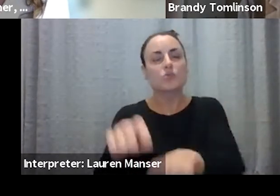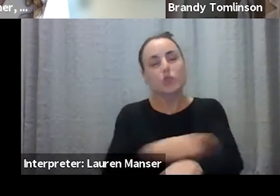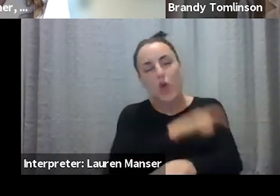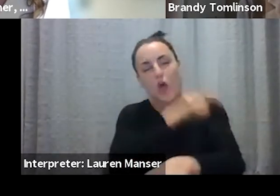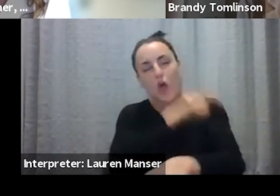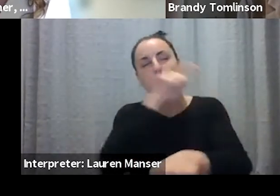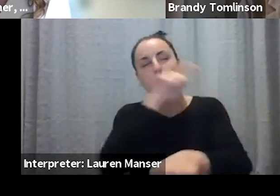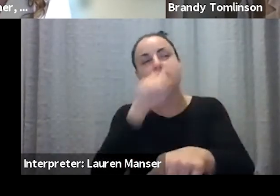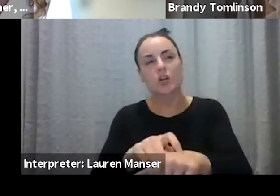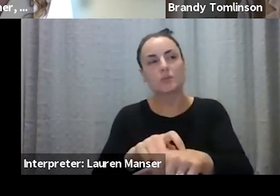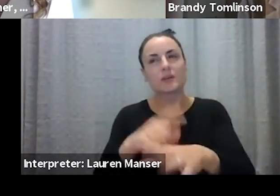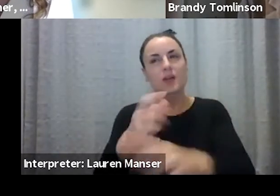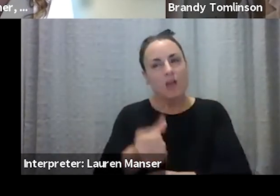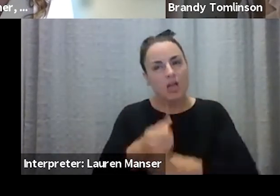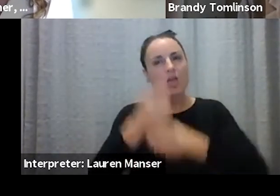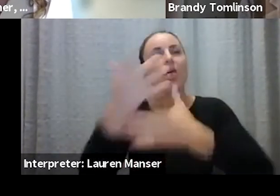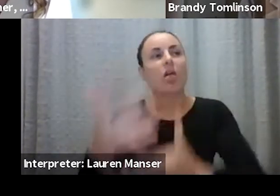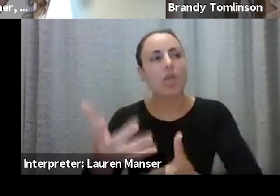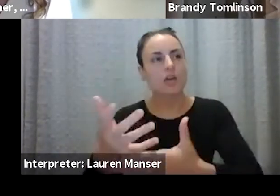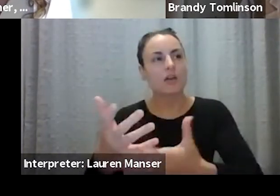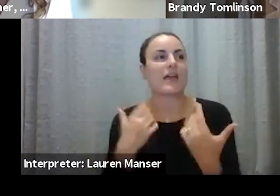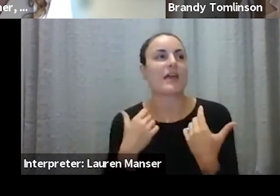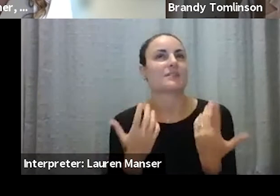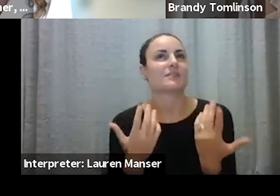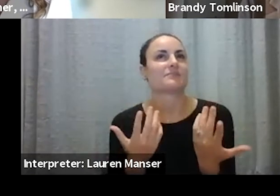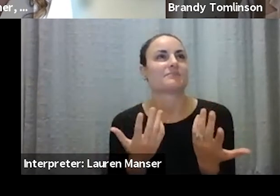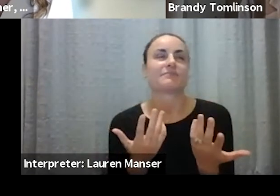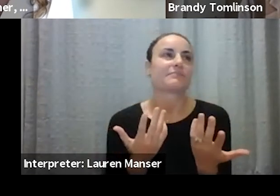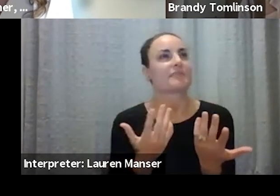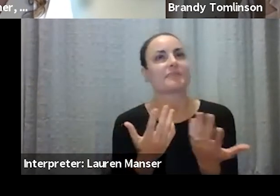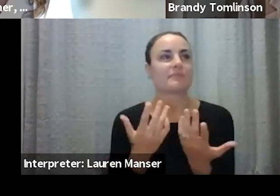long-haul COVID is not just physical.